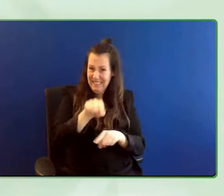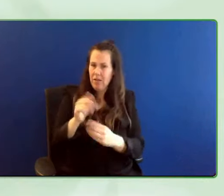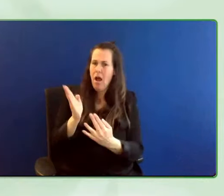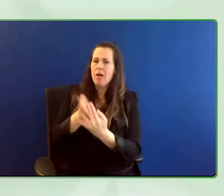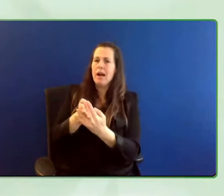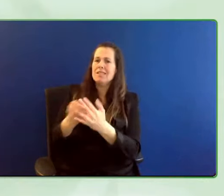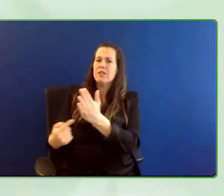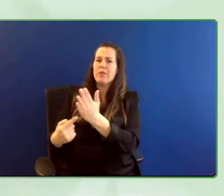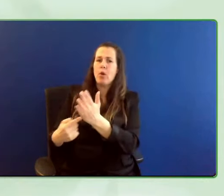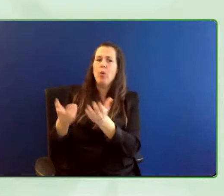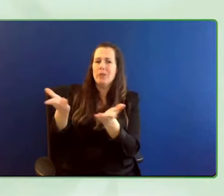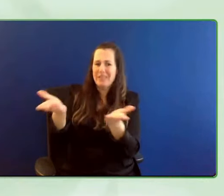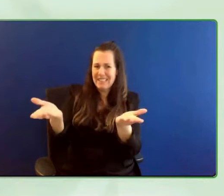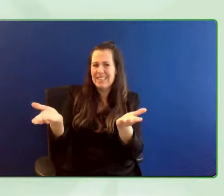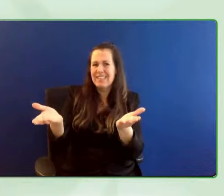expectations are enormous.